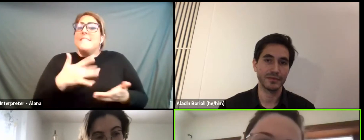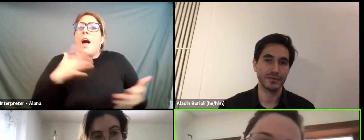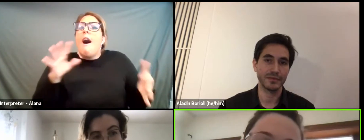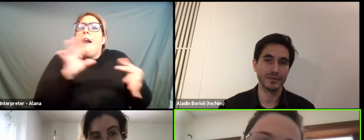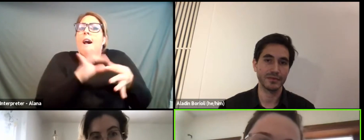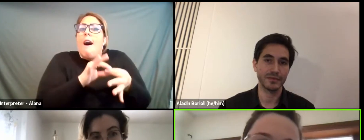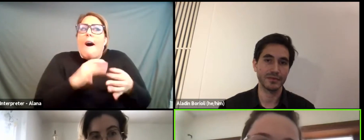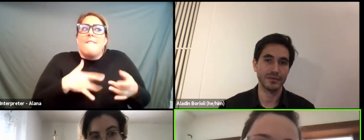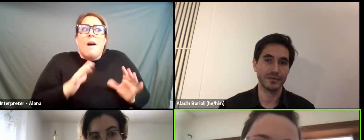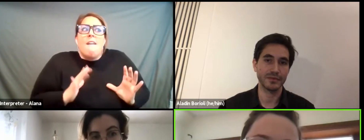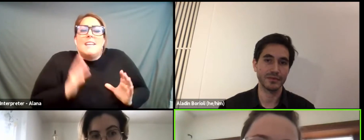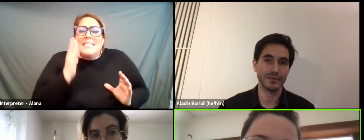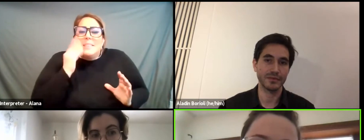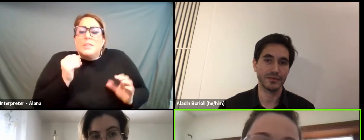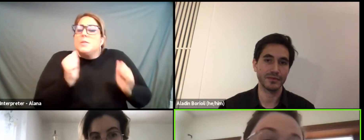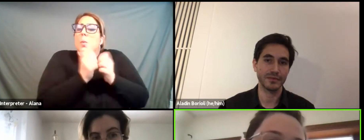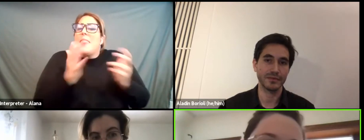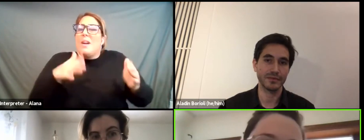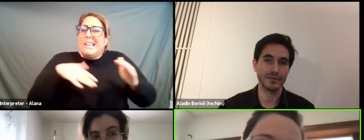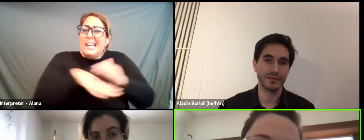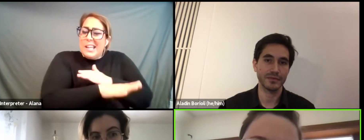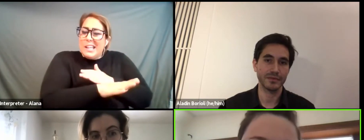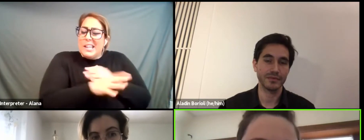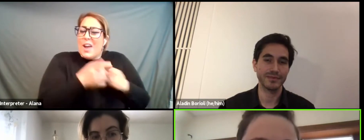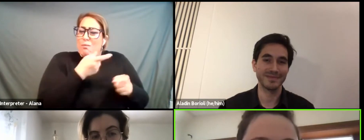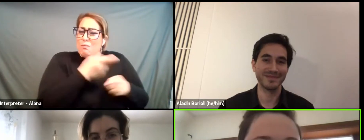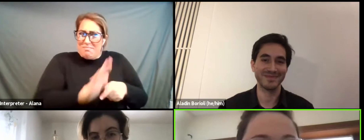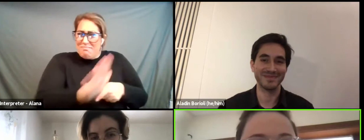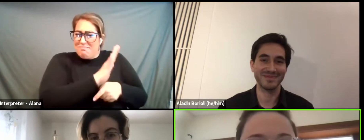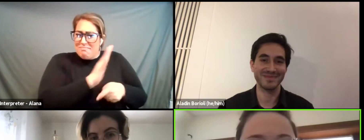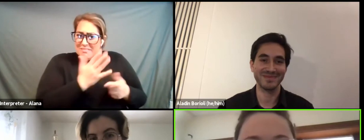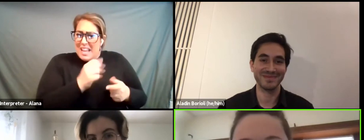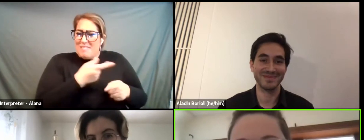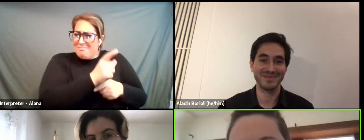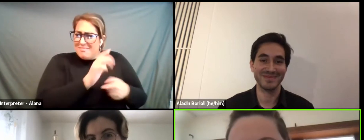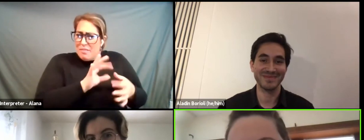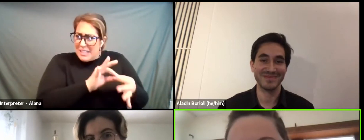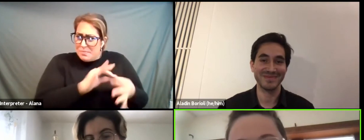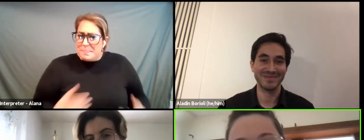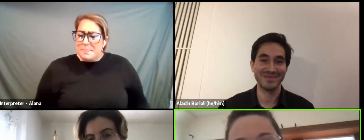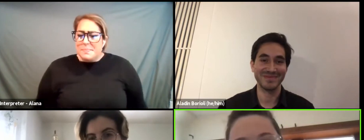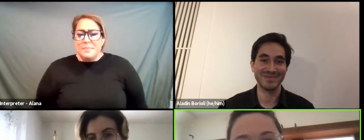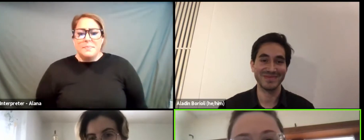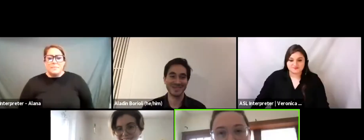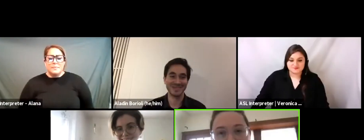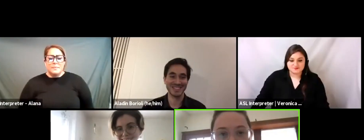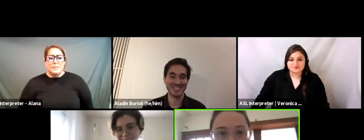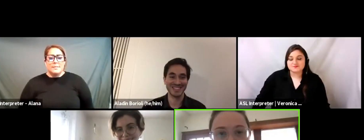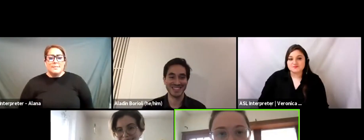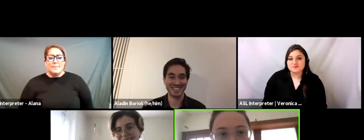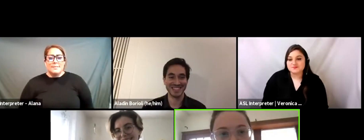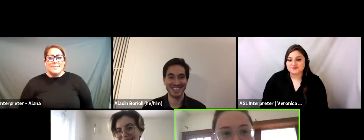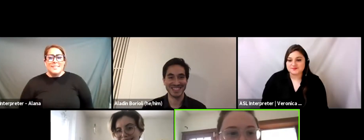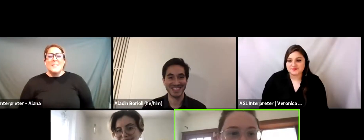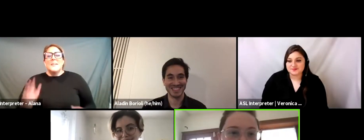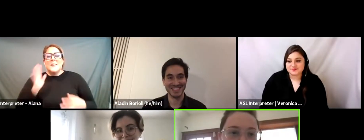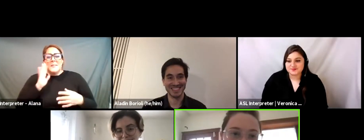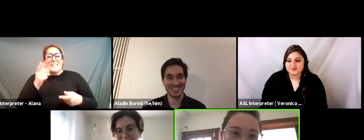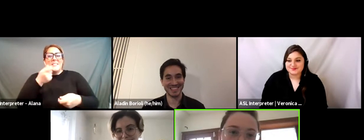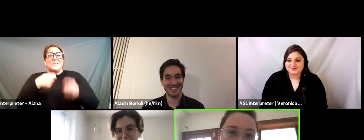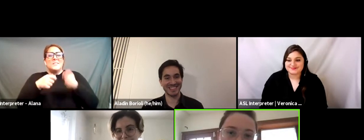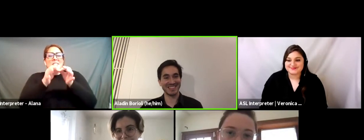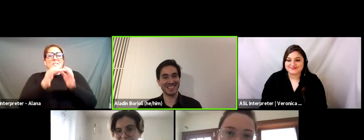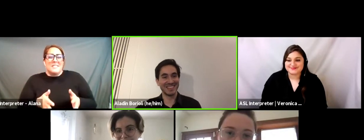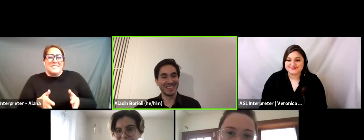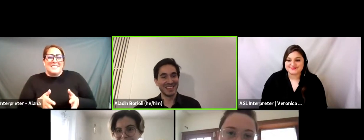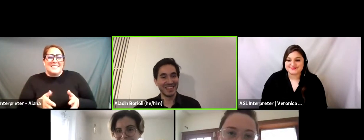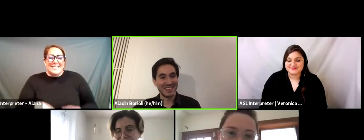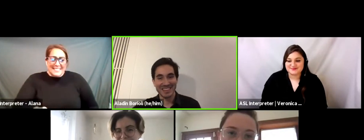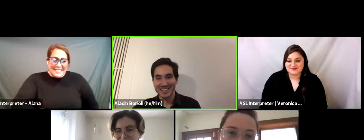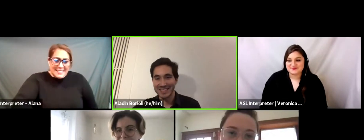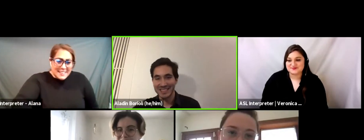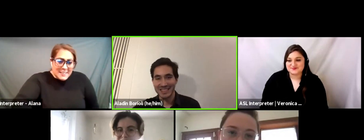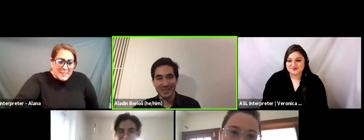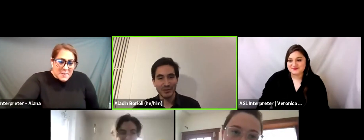you know, jeopardizing our relationship with them. >> ALADIN: We're